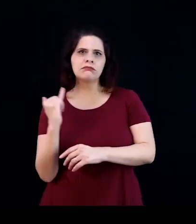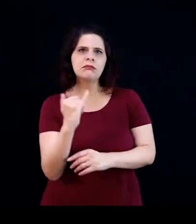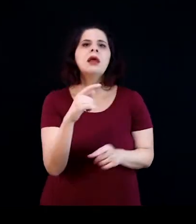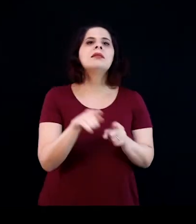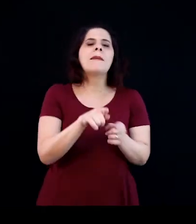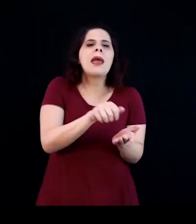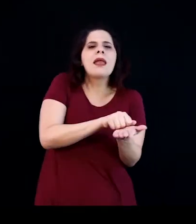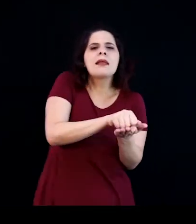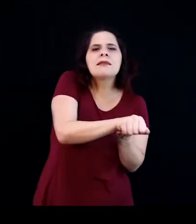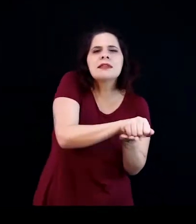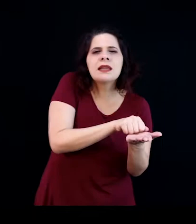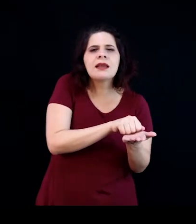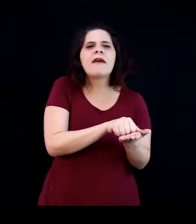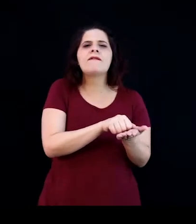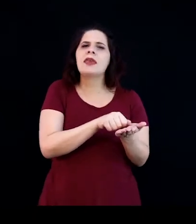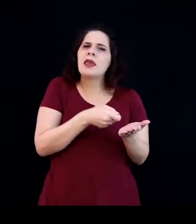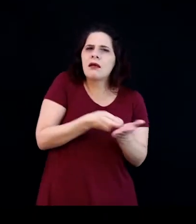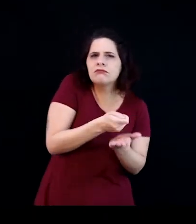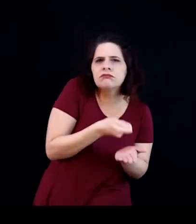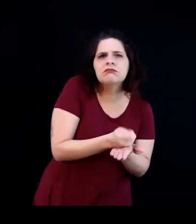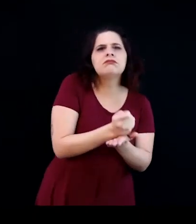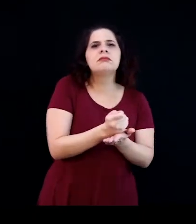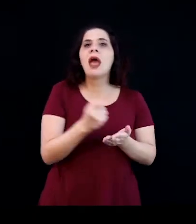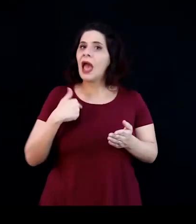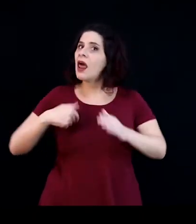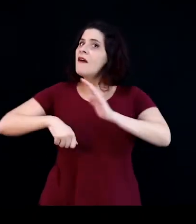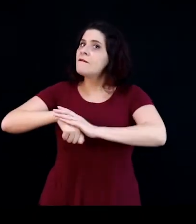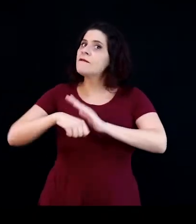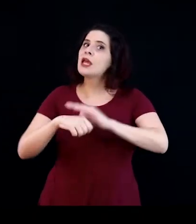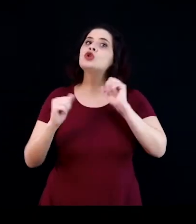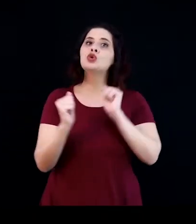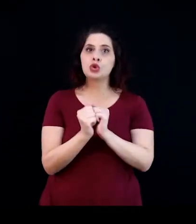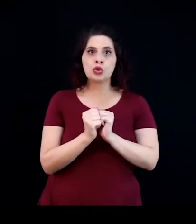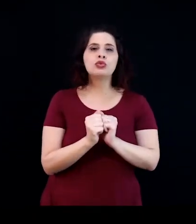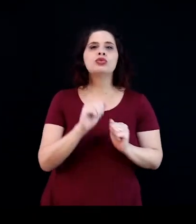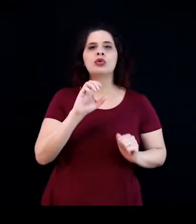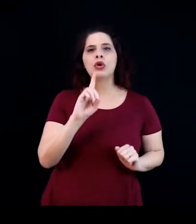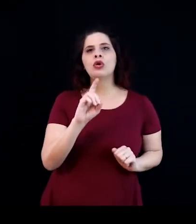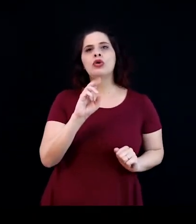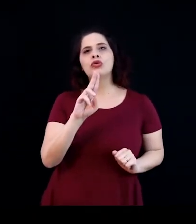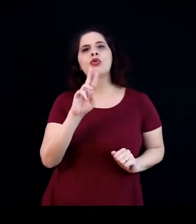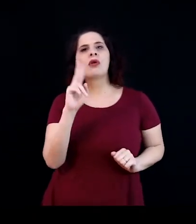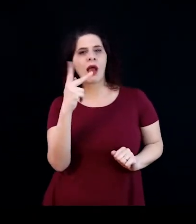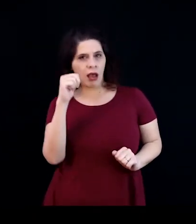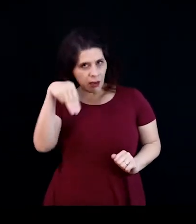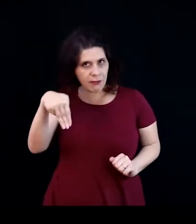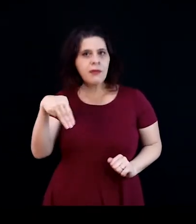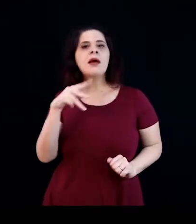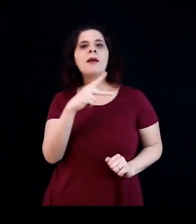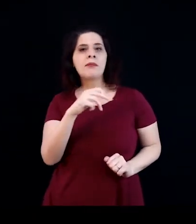he just made fantastic prints with the Durham Press that I’ve seen a few years before.